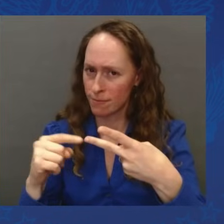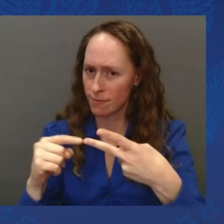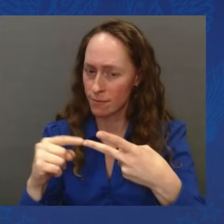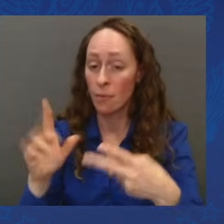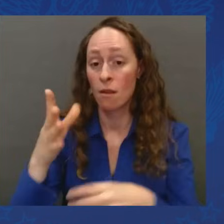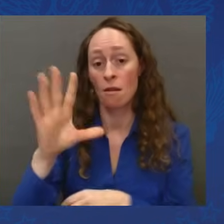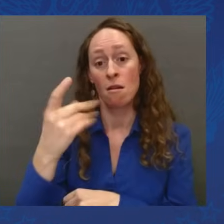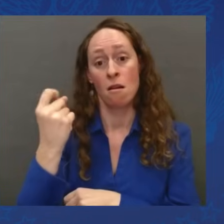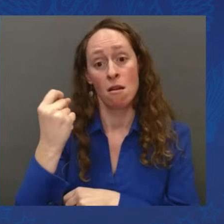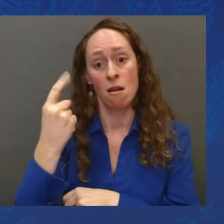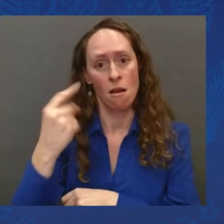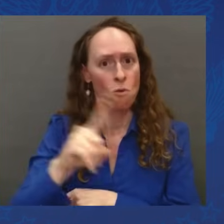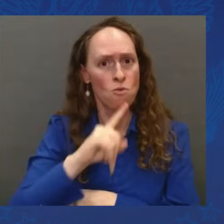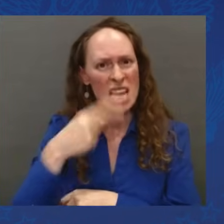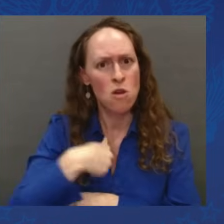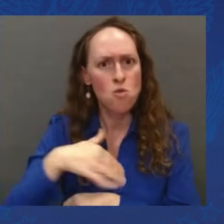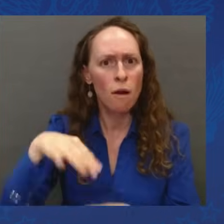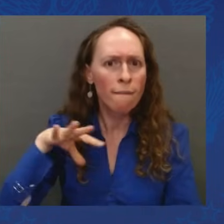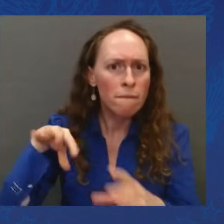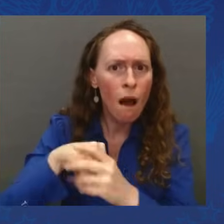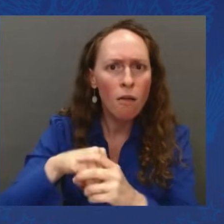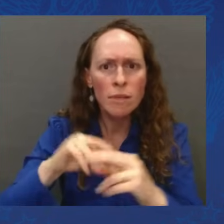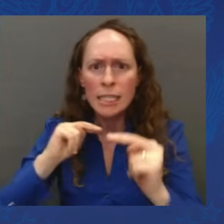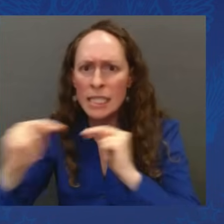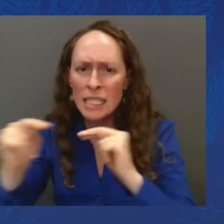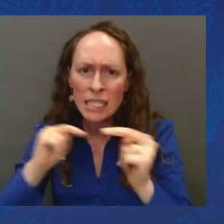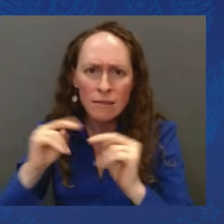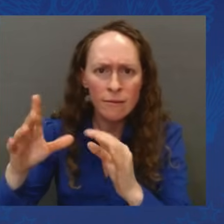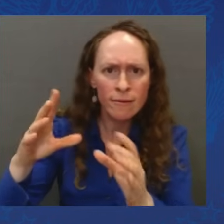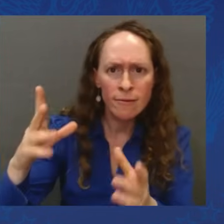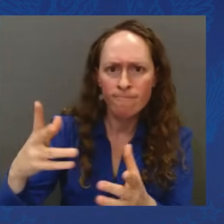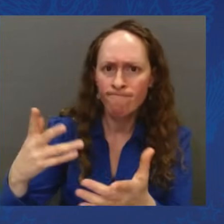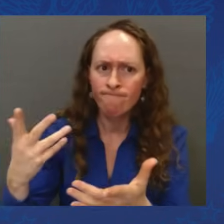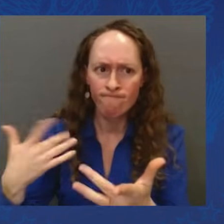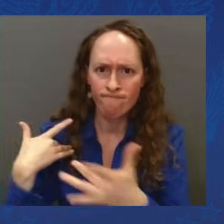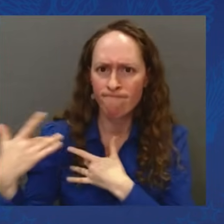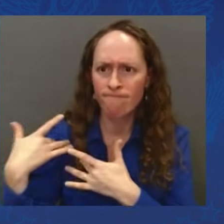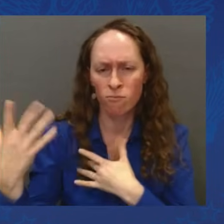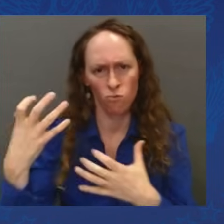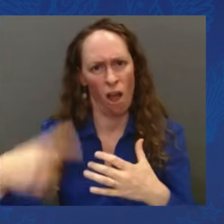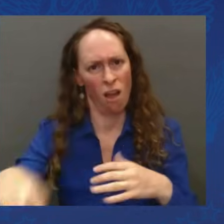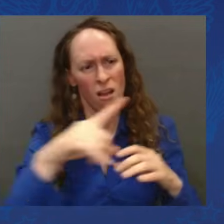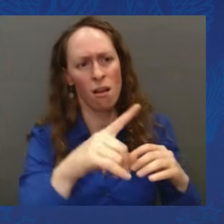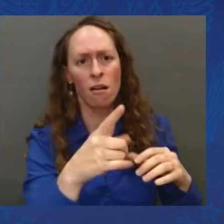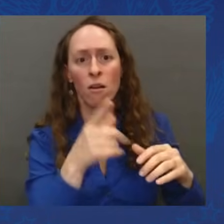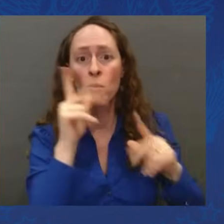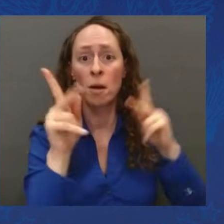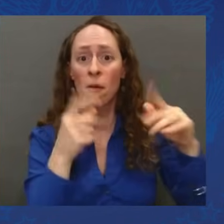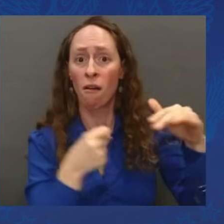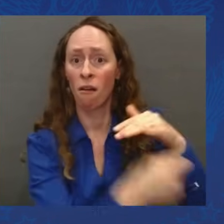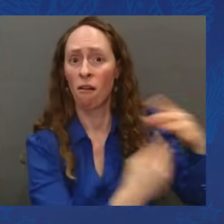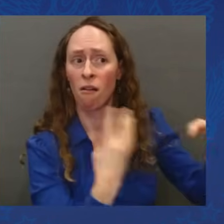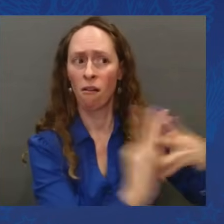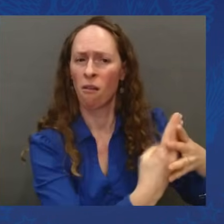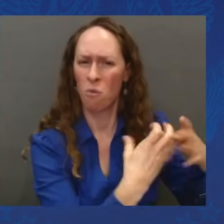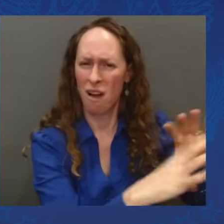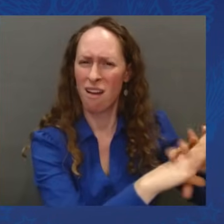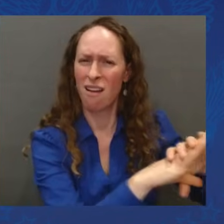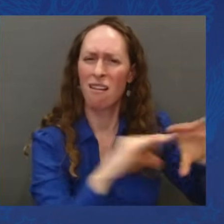and I don't want to get ahead of myself here because I don't know what's happened in the last four hours. But they're -- I have --